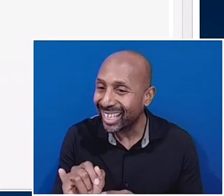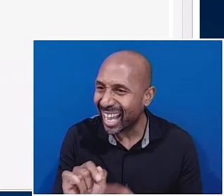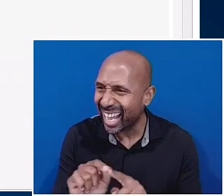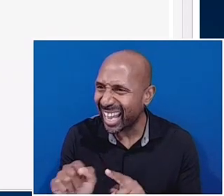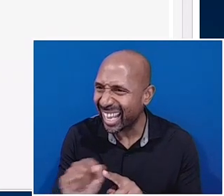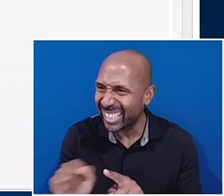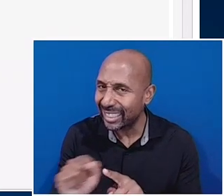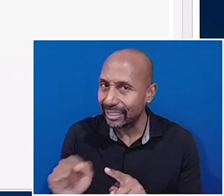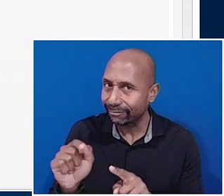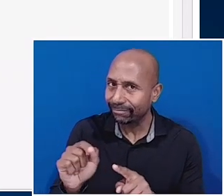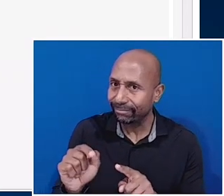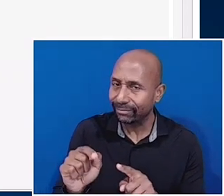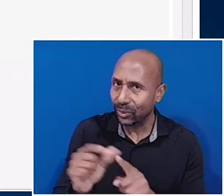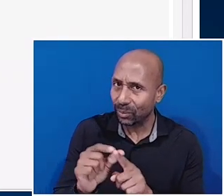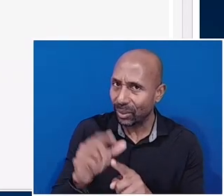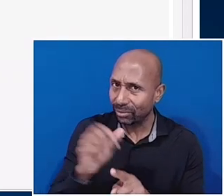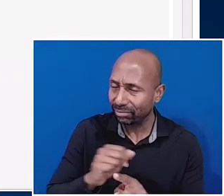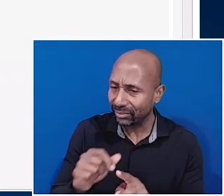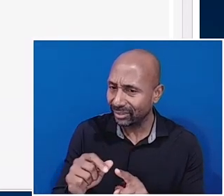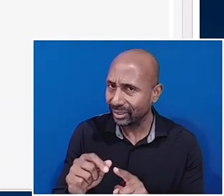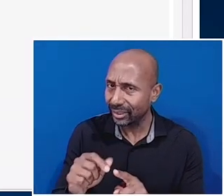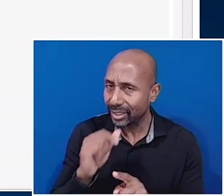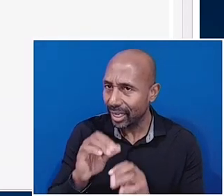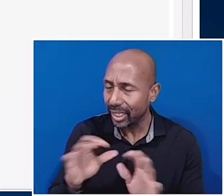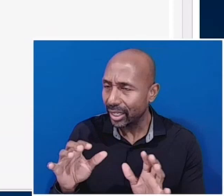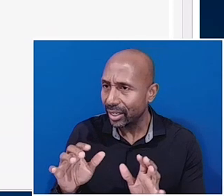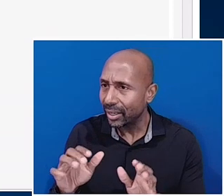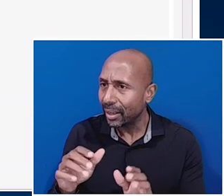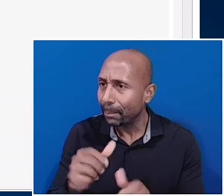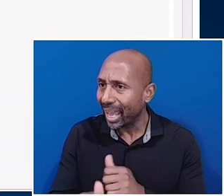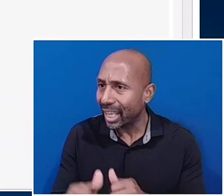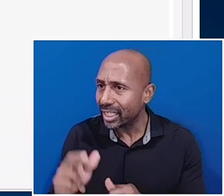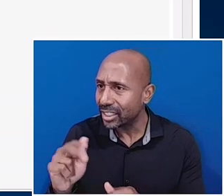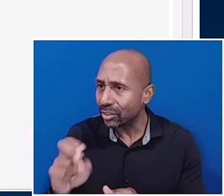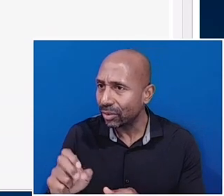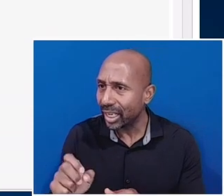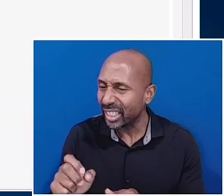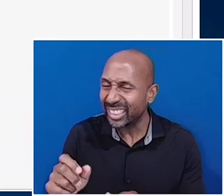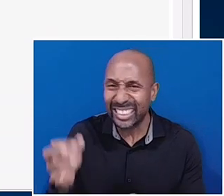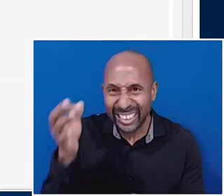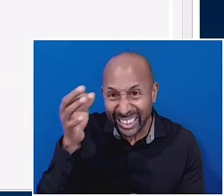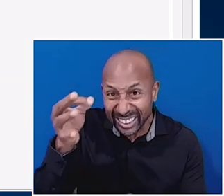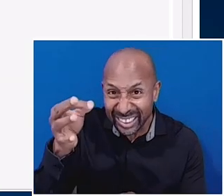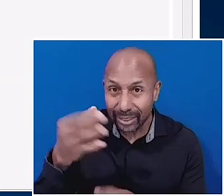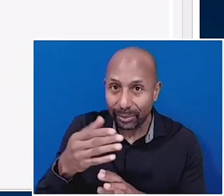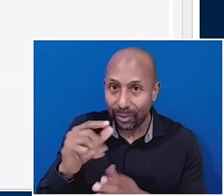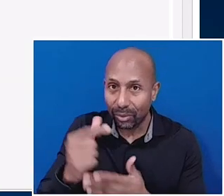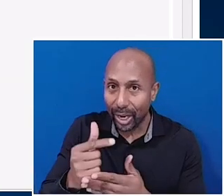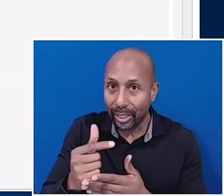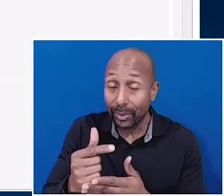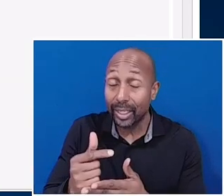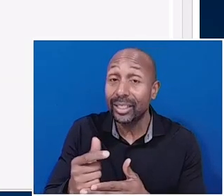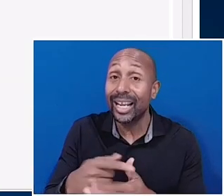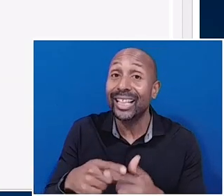right before graduation to weed out students who would be less likely to pass.